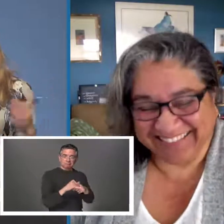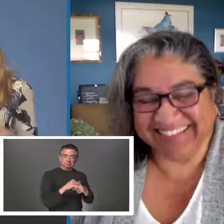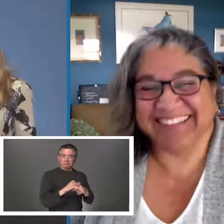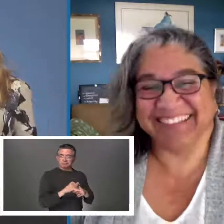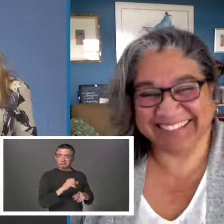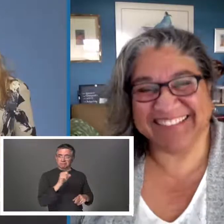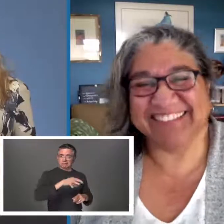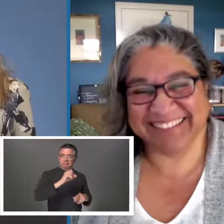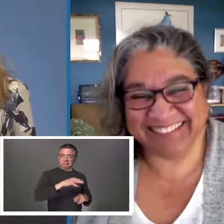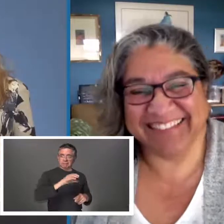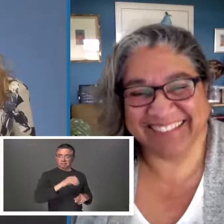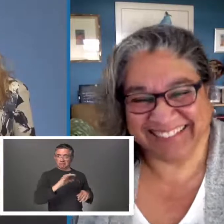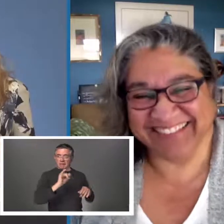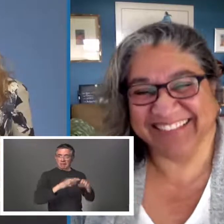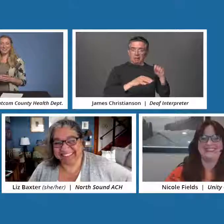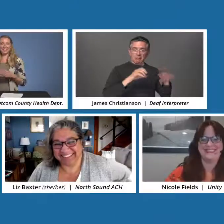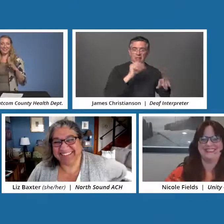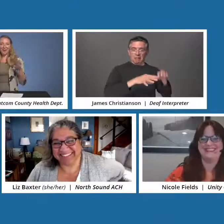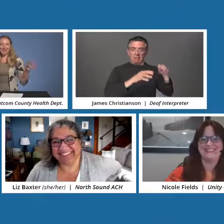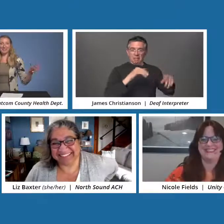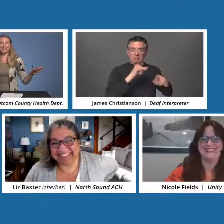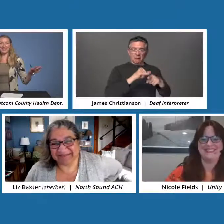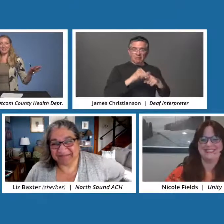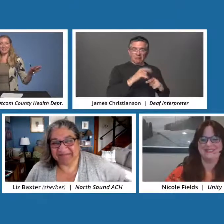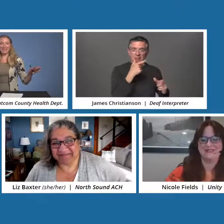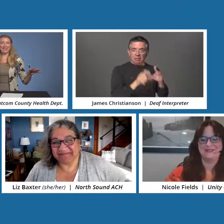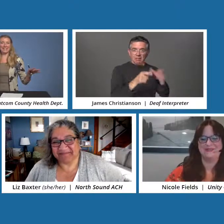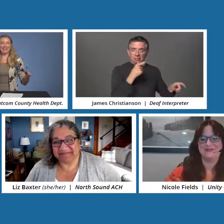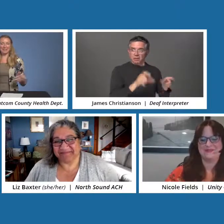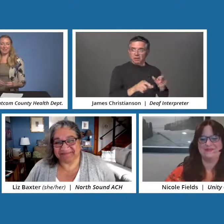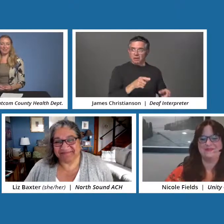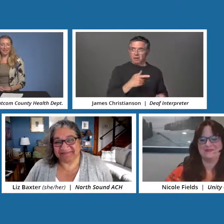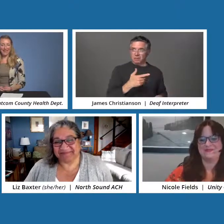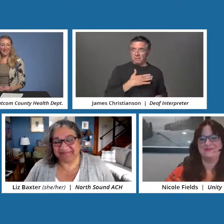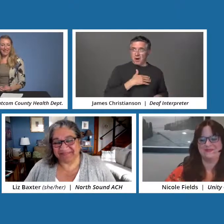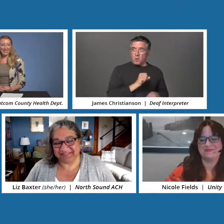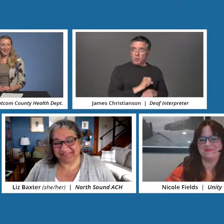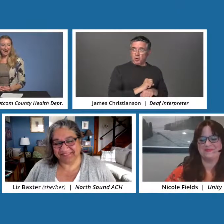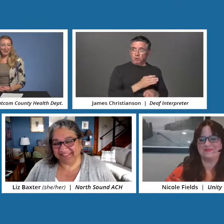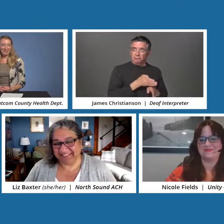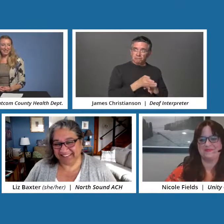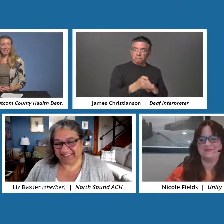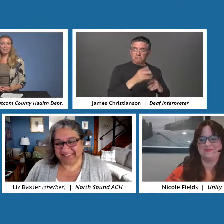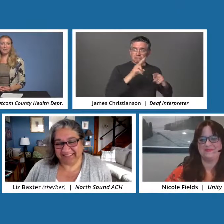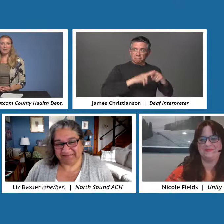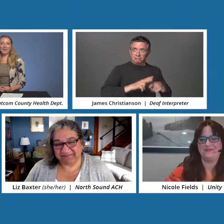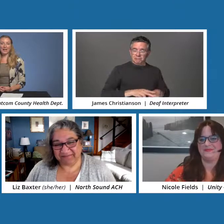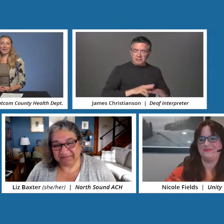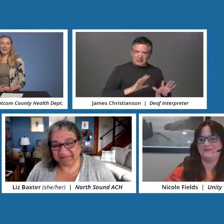sort of public health terms that just get lost in the mix and in the fray. And thinking about that,